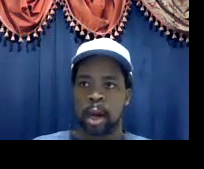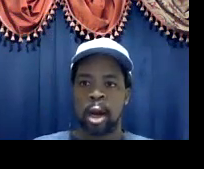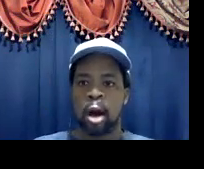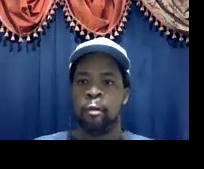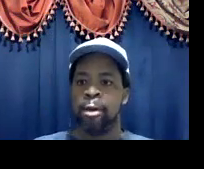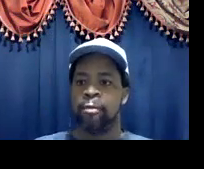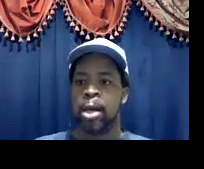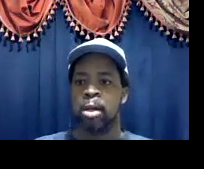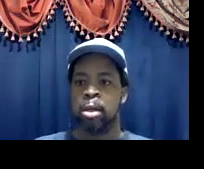take on events.